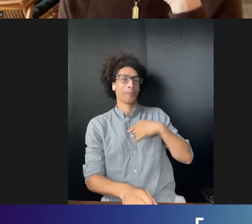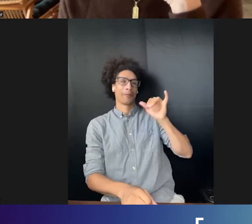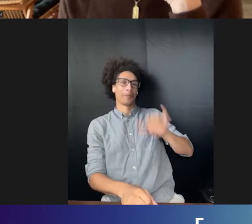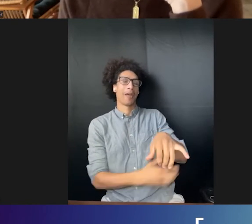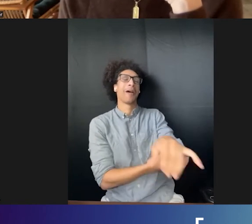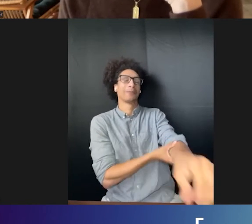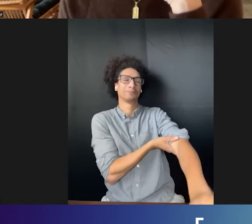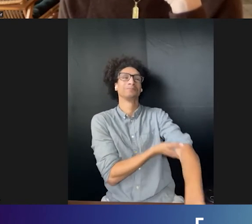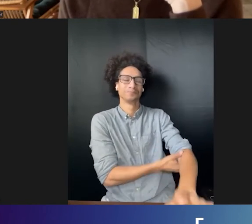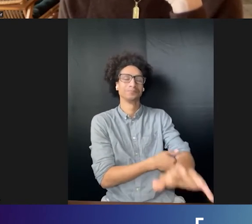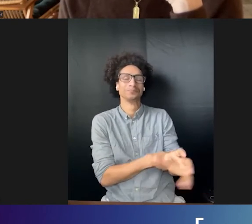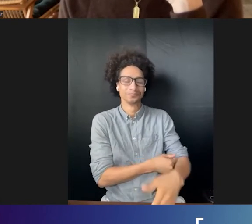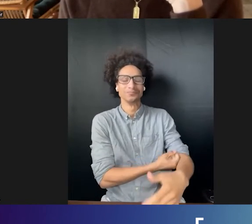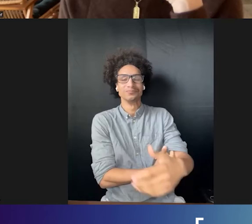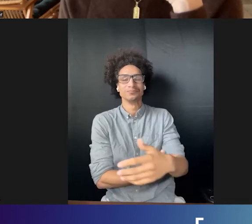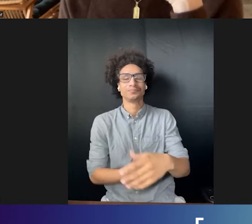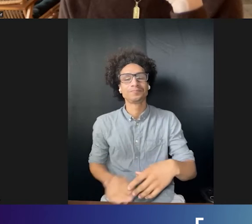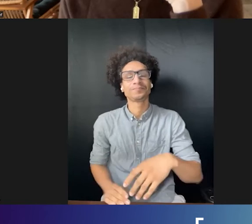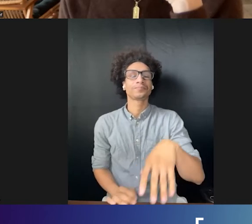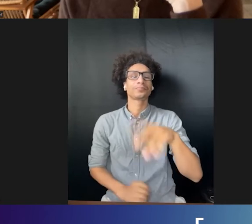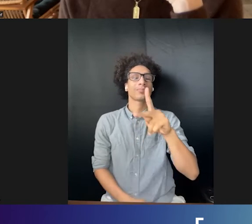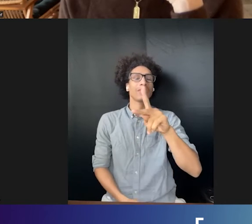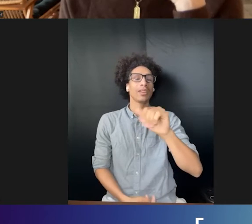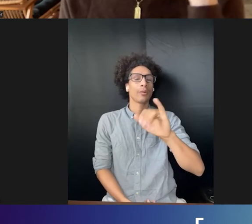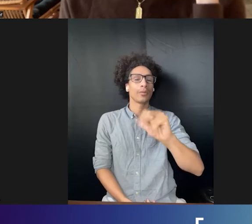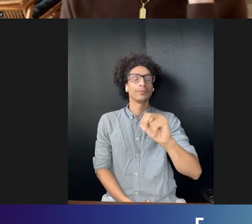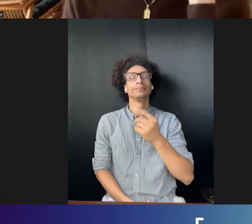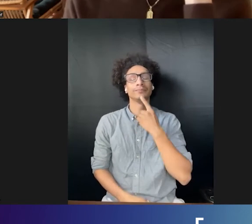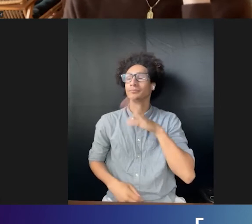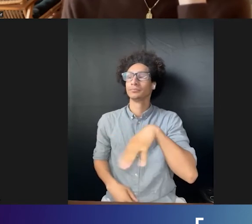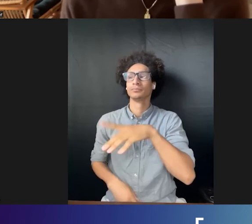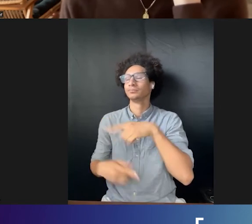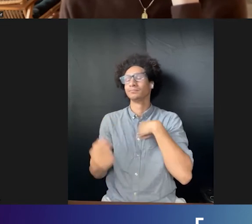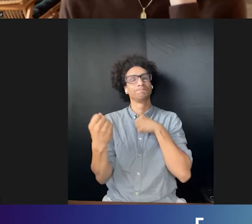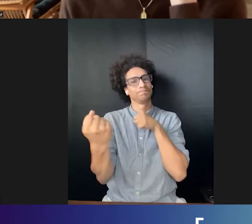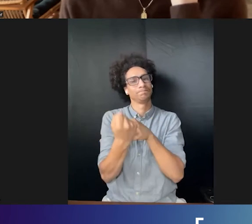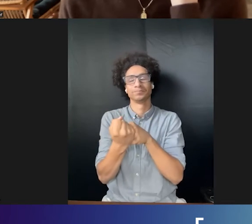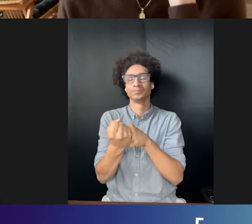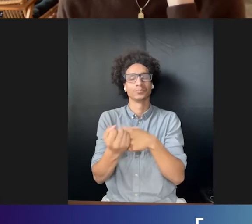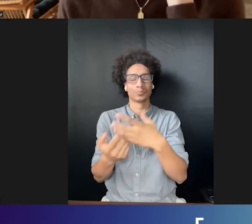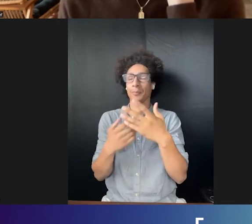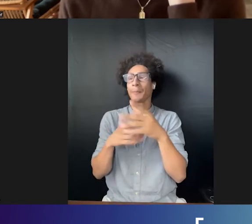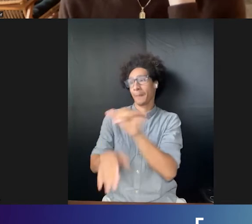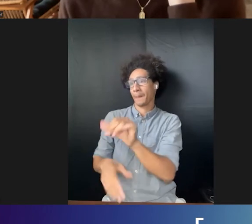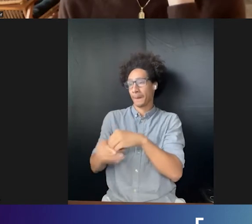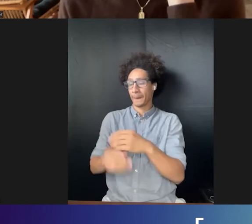I am other than my distribution kind of work, I really try to talk to